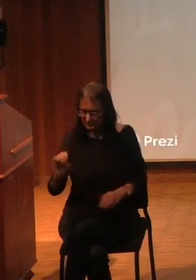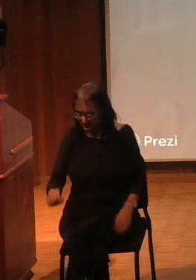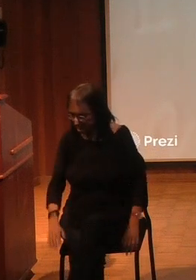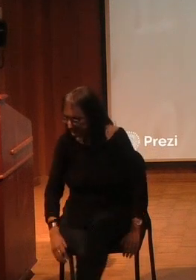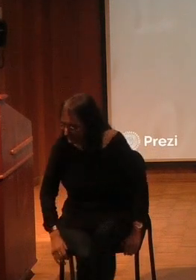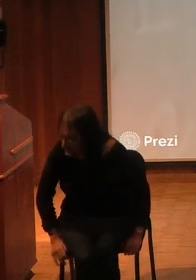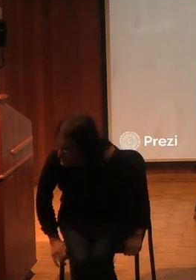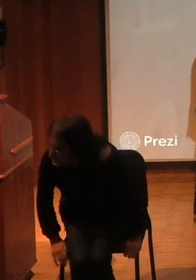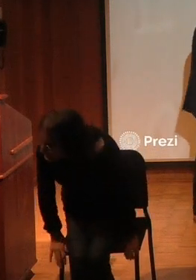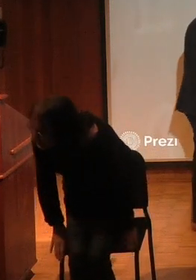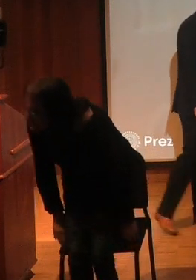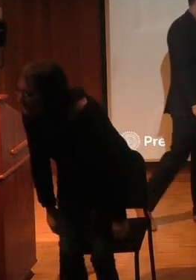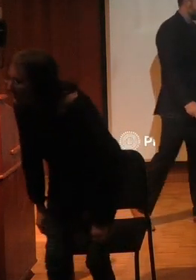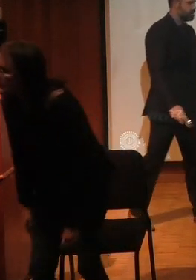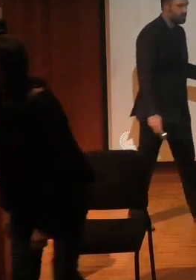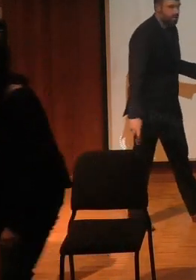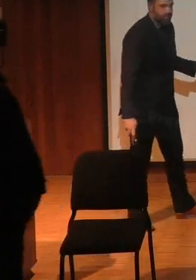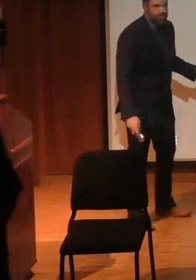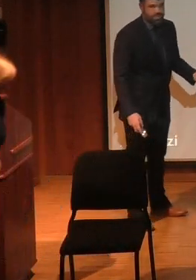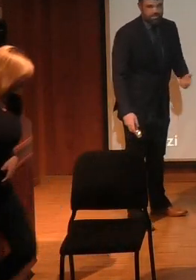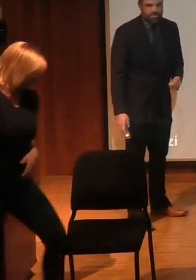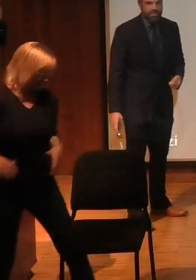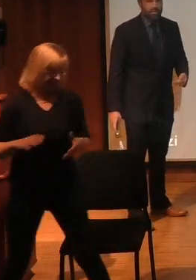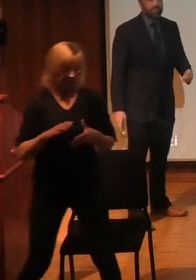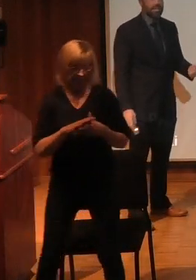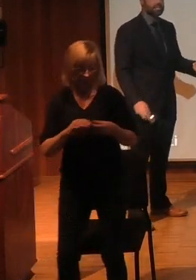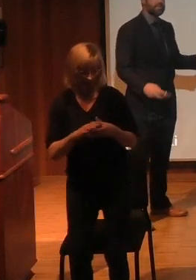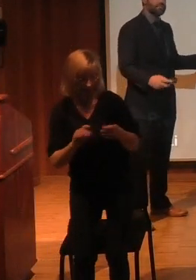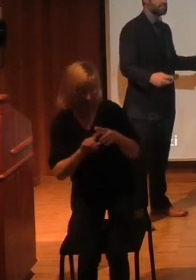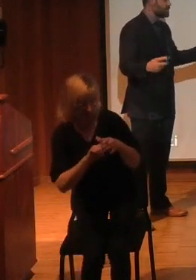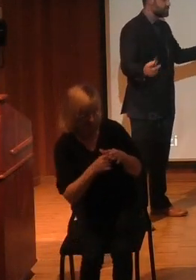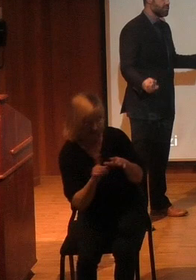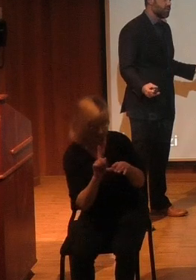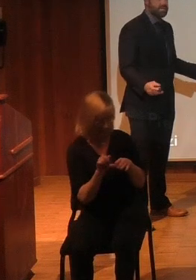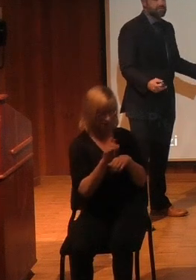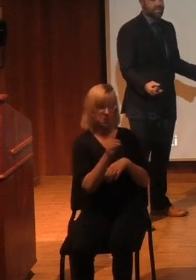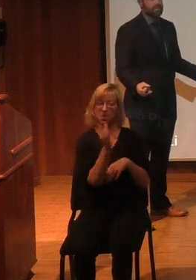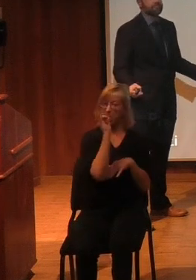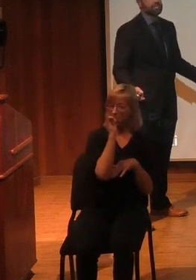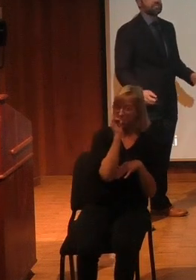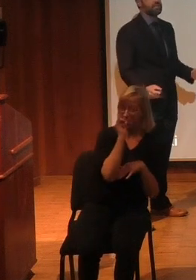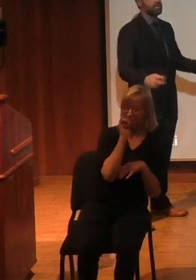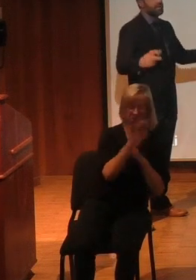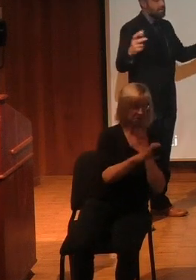is sort of visited by this other version of himself and convinced, he doesn't know any of that information yet,